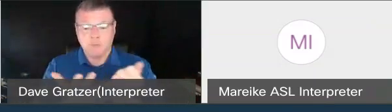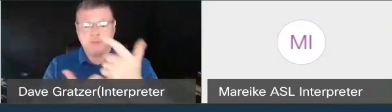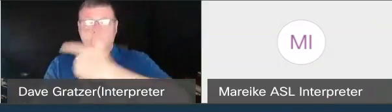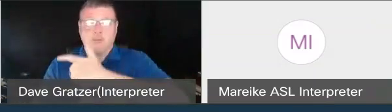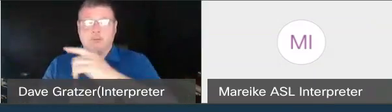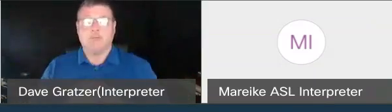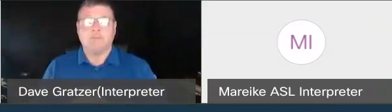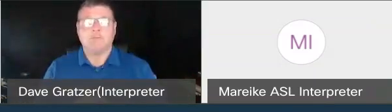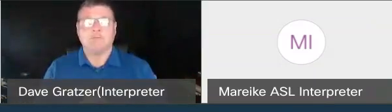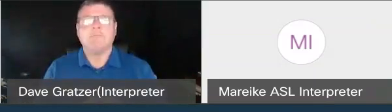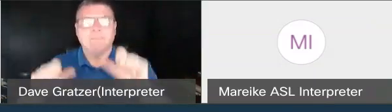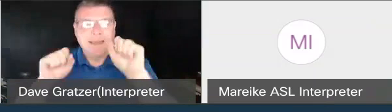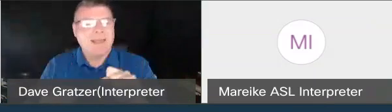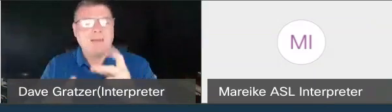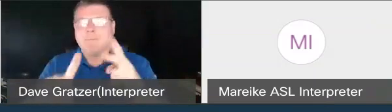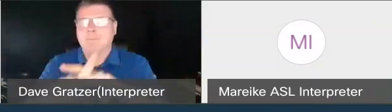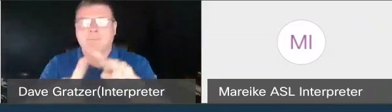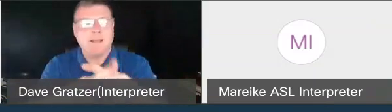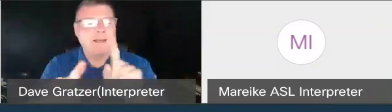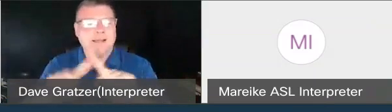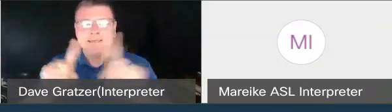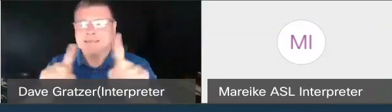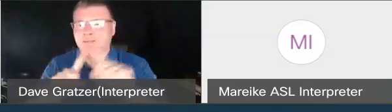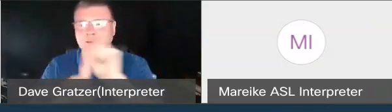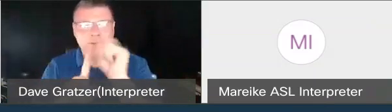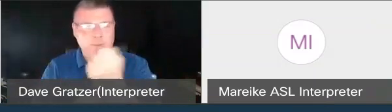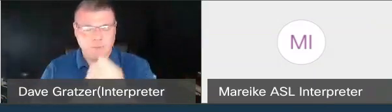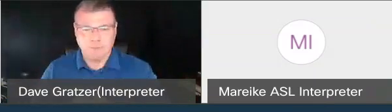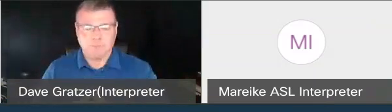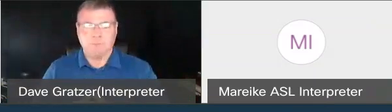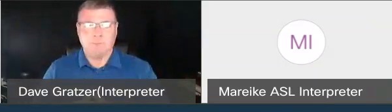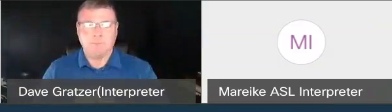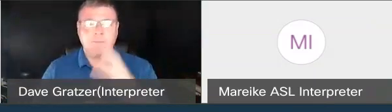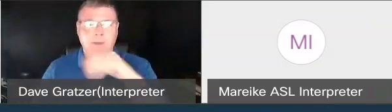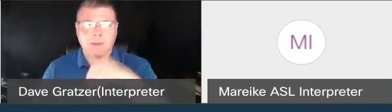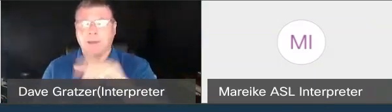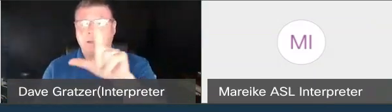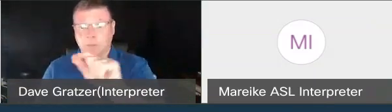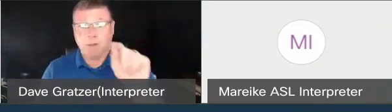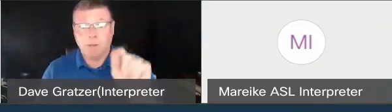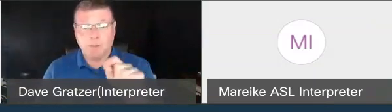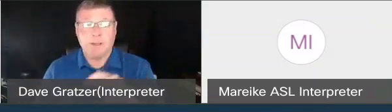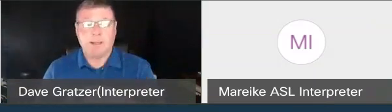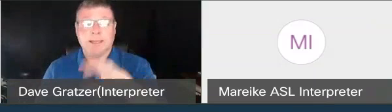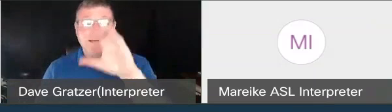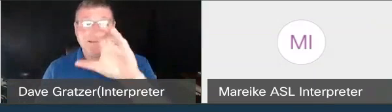uh, can be applied to many different settings. Um, and in 2020, the Centers for Disease Control